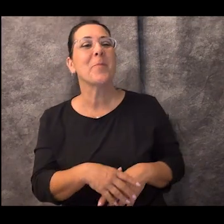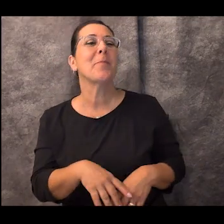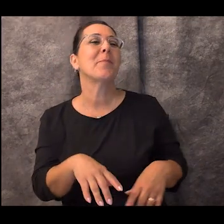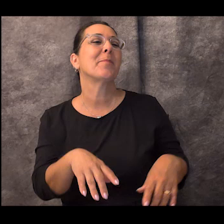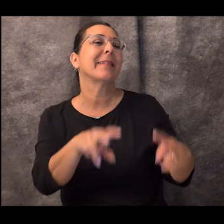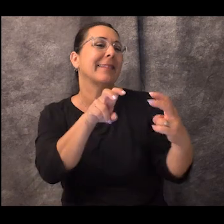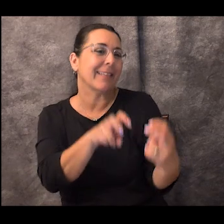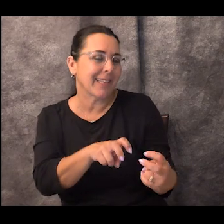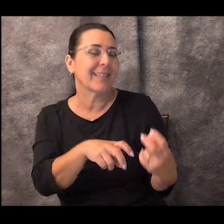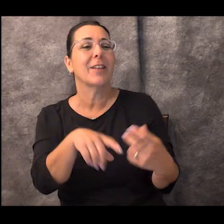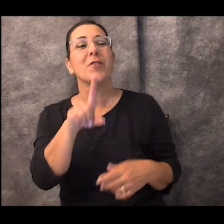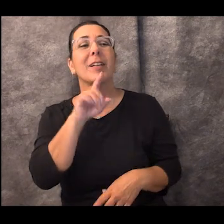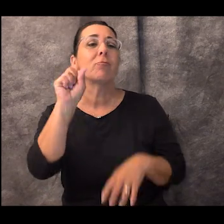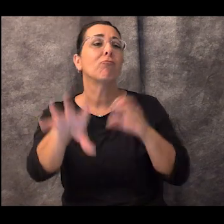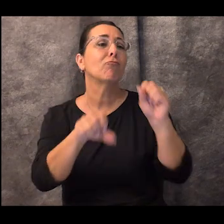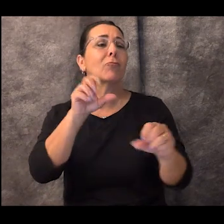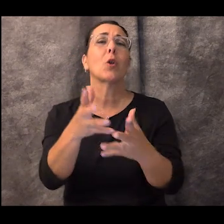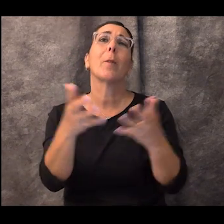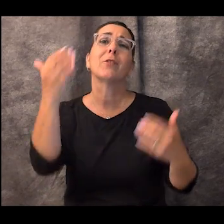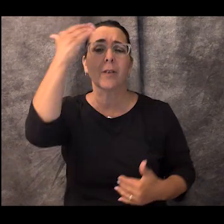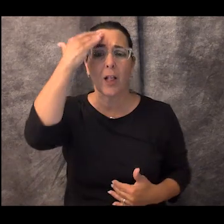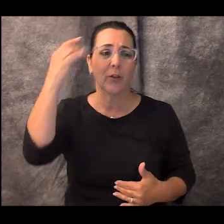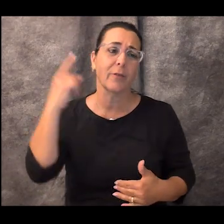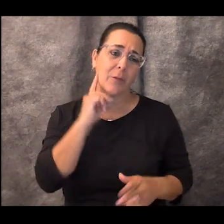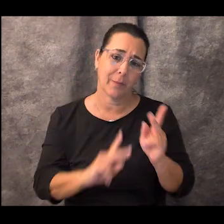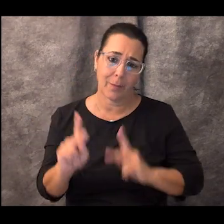for so many folks and all the work that you're doing in DC